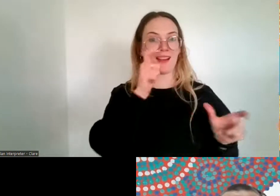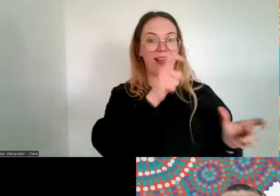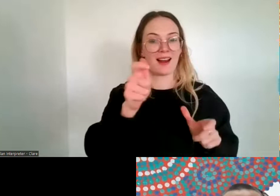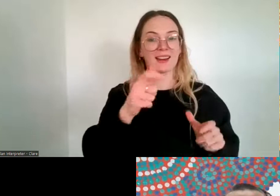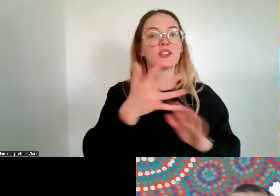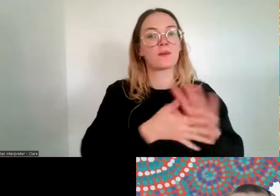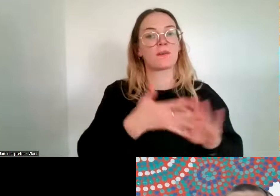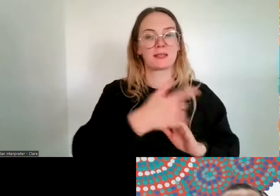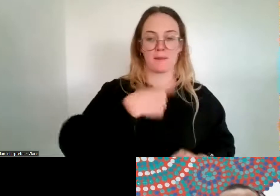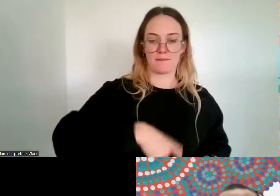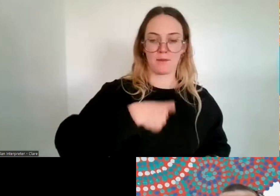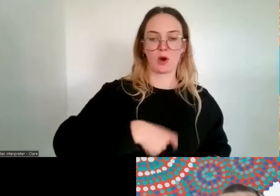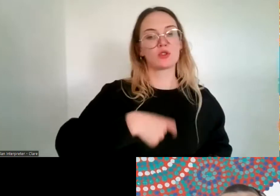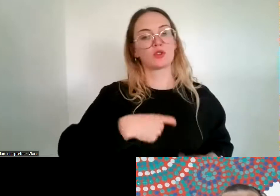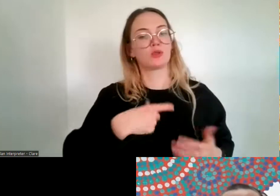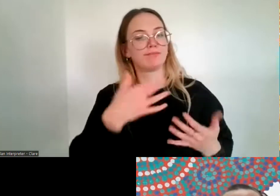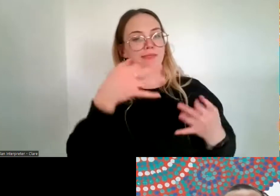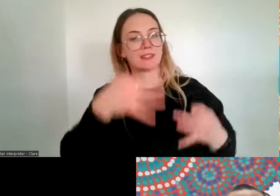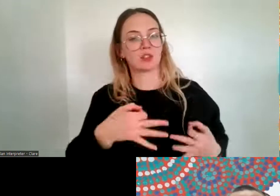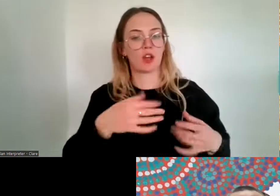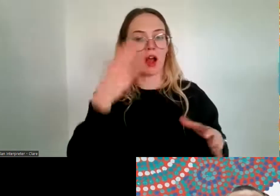so a combination of decision, service provisions for example,